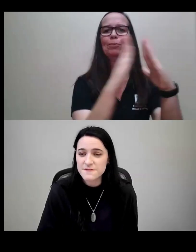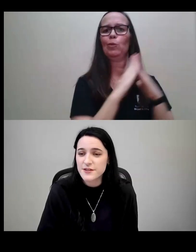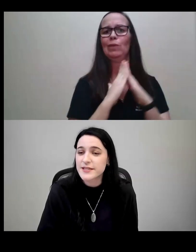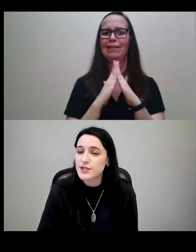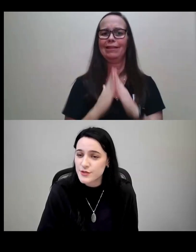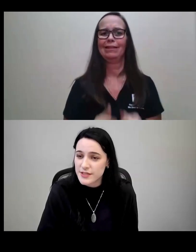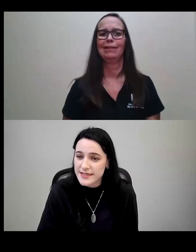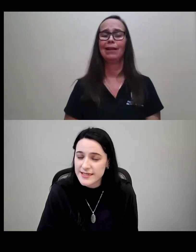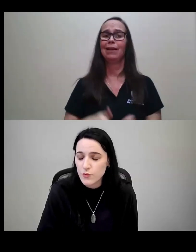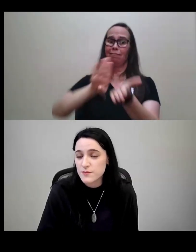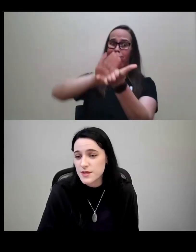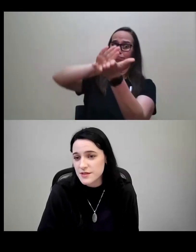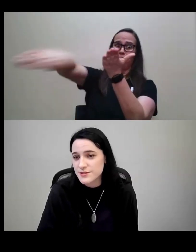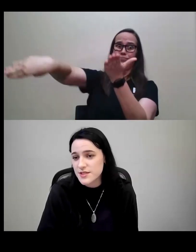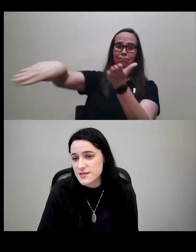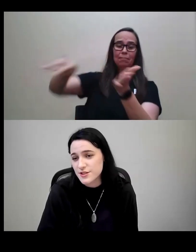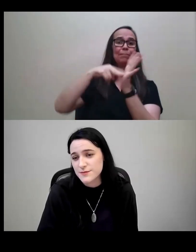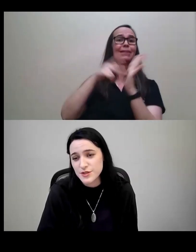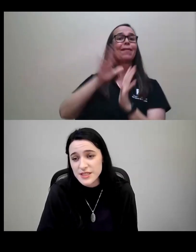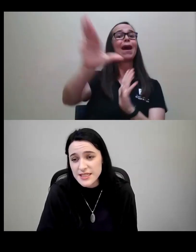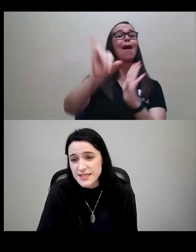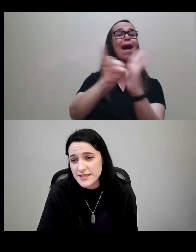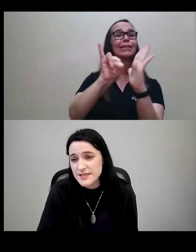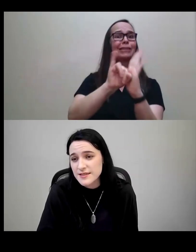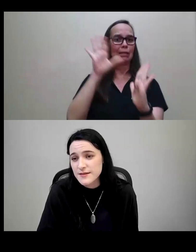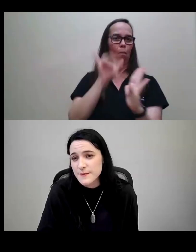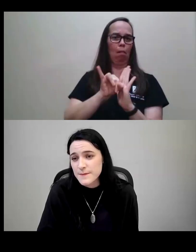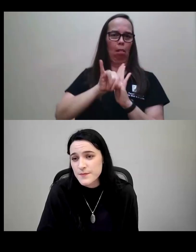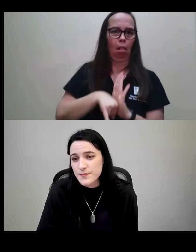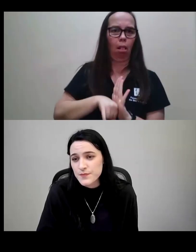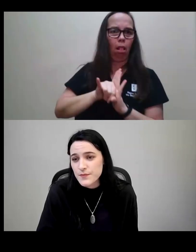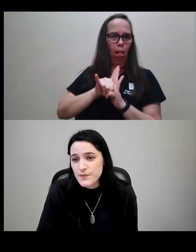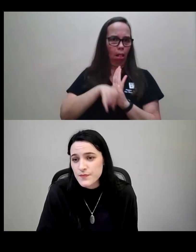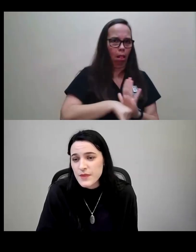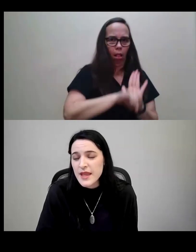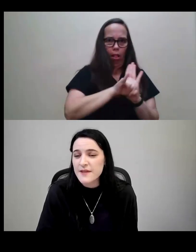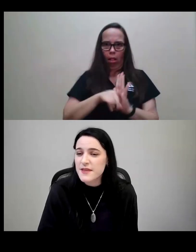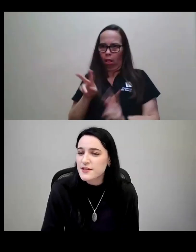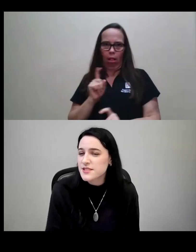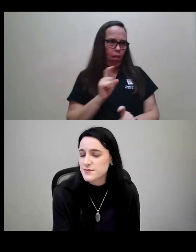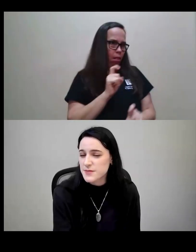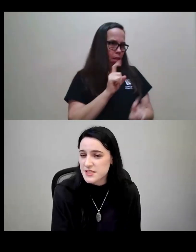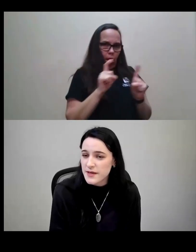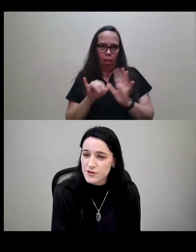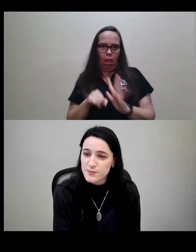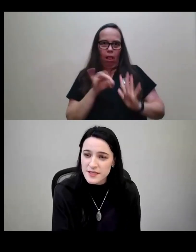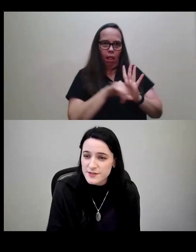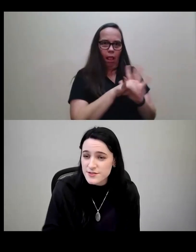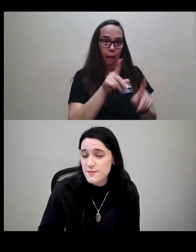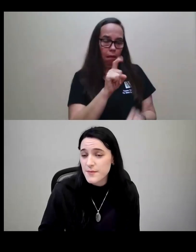helps them feel included with peers and in their community. If they are dismissed by their peers,